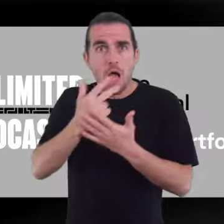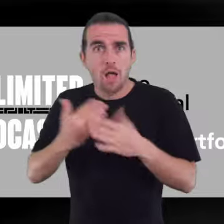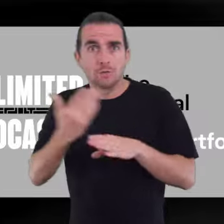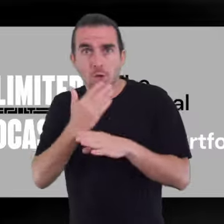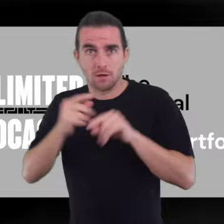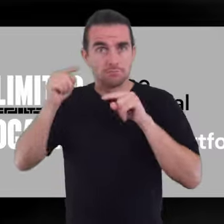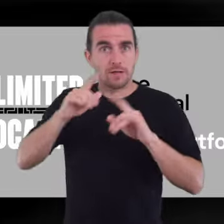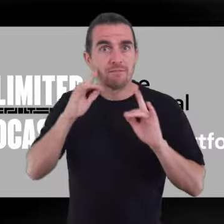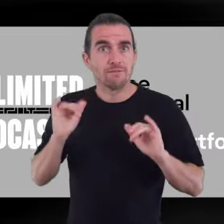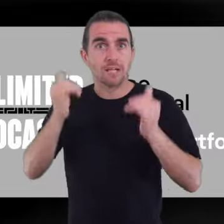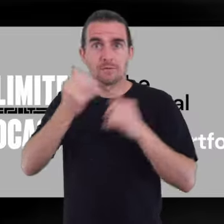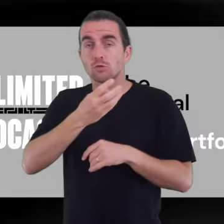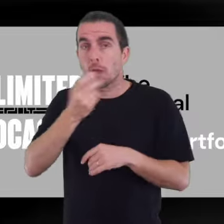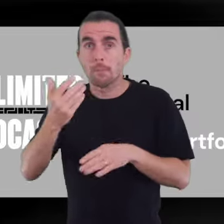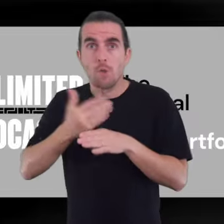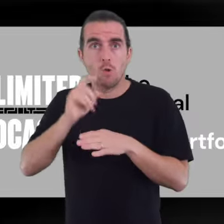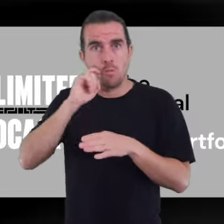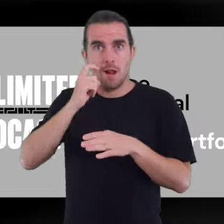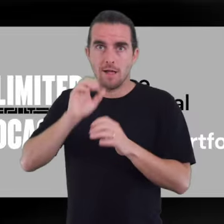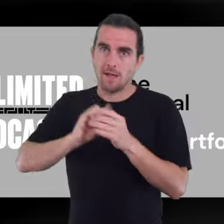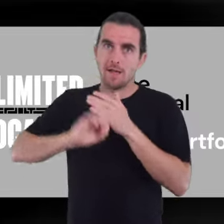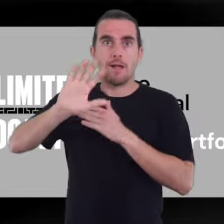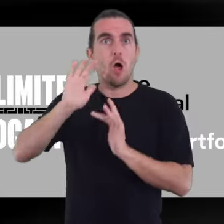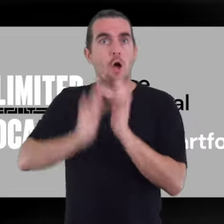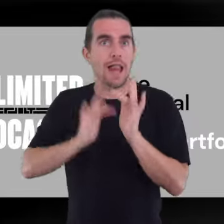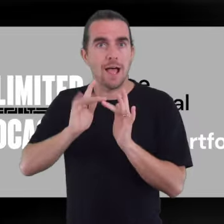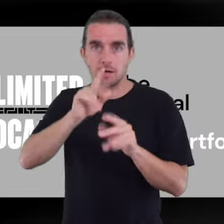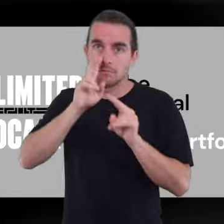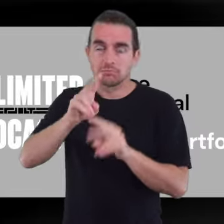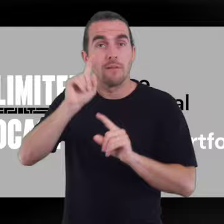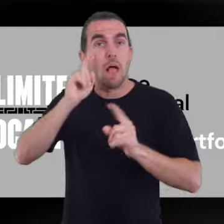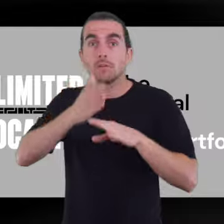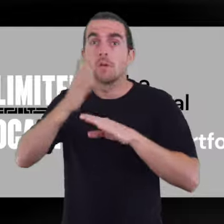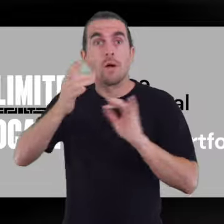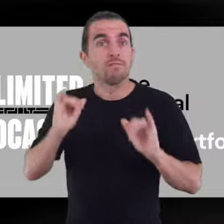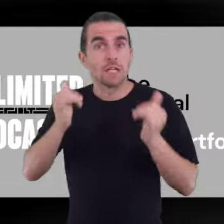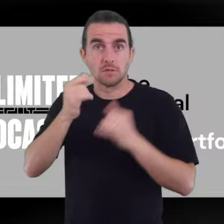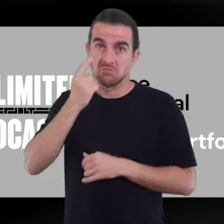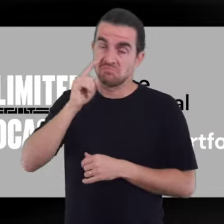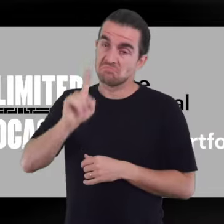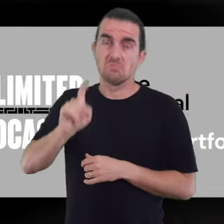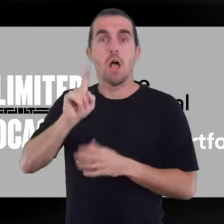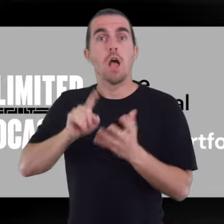that will be on at the festival. Some of the work will be available remotely, so if you can't get to the festival physically,